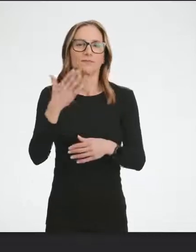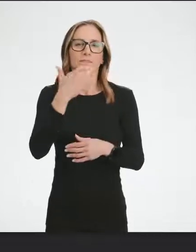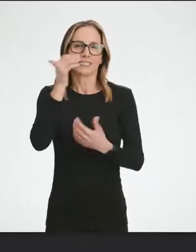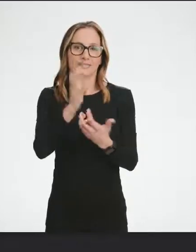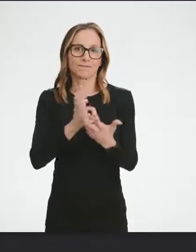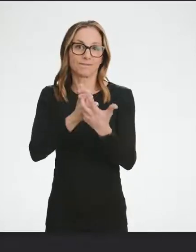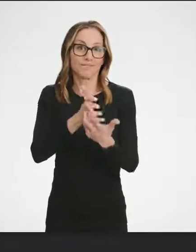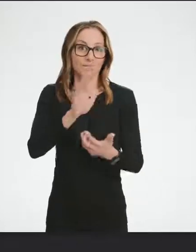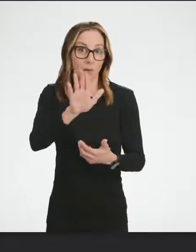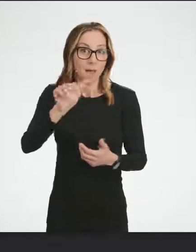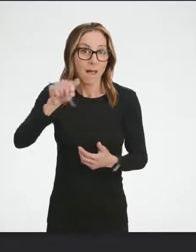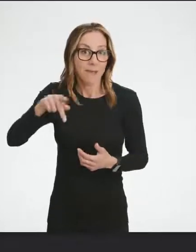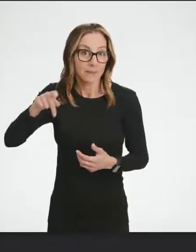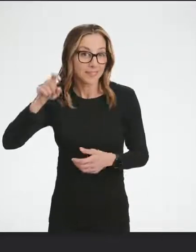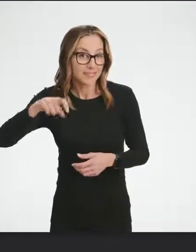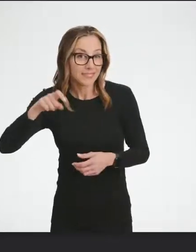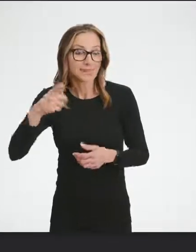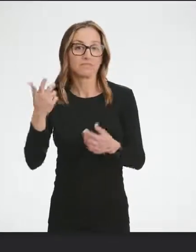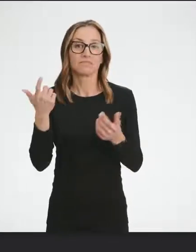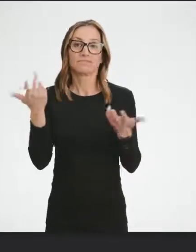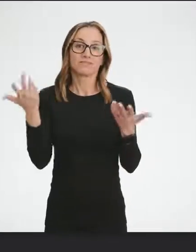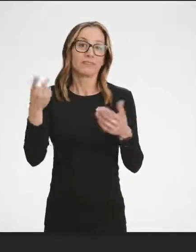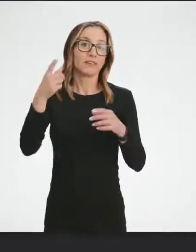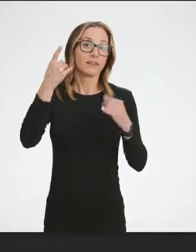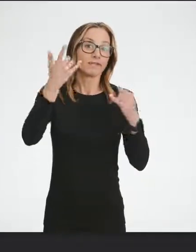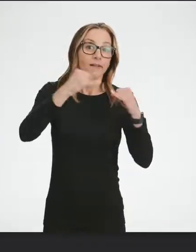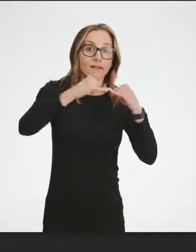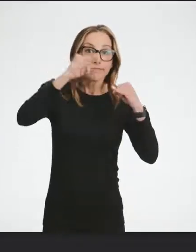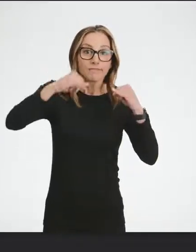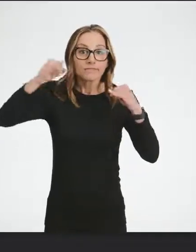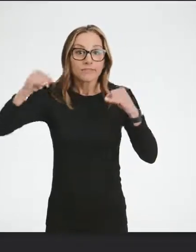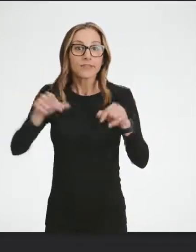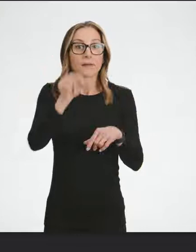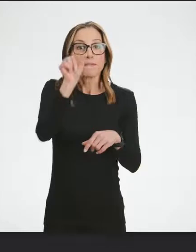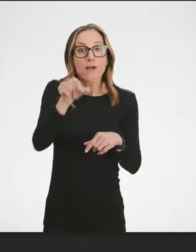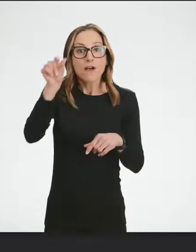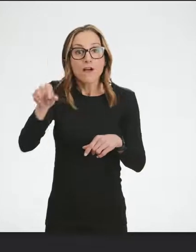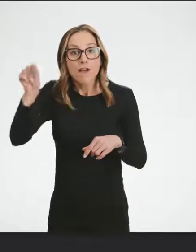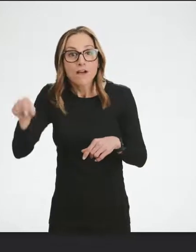app to create everything from line and bar charts to more sophisticated examples like